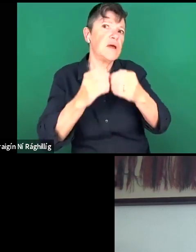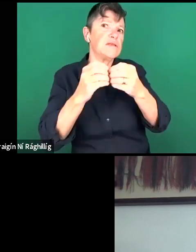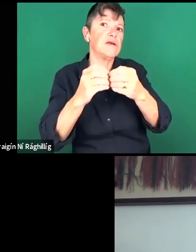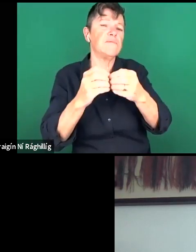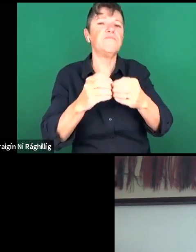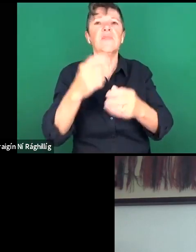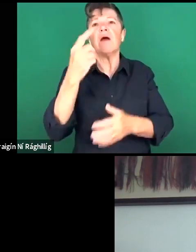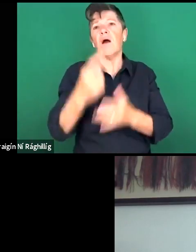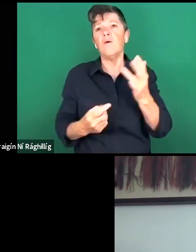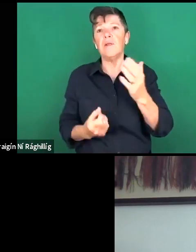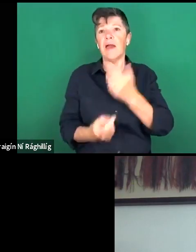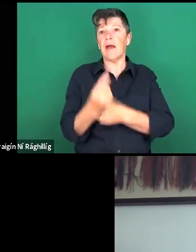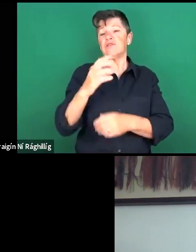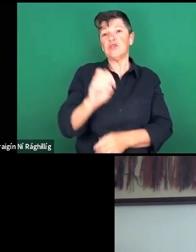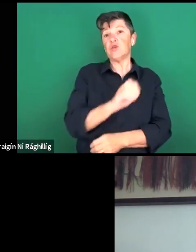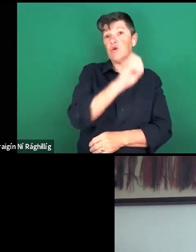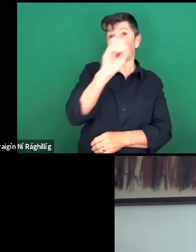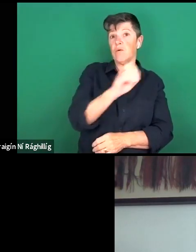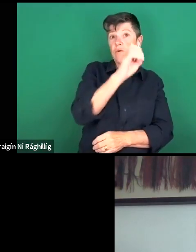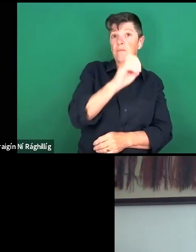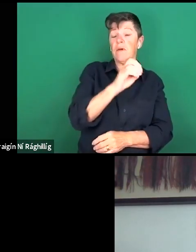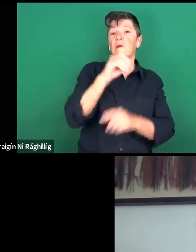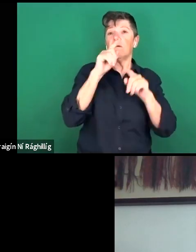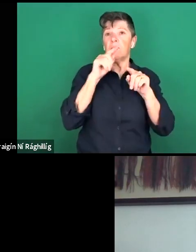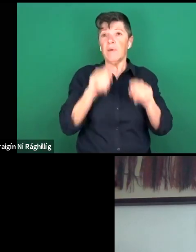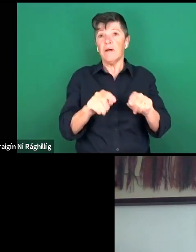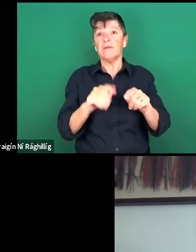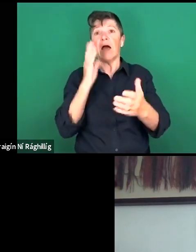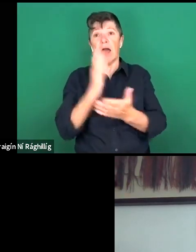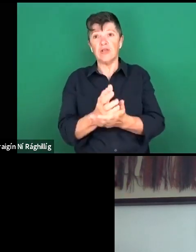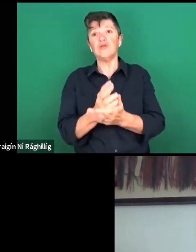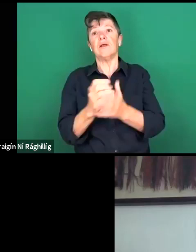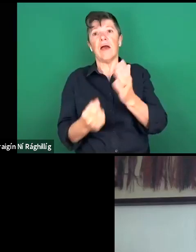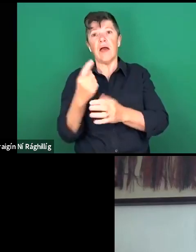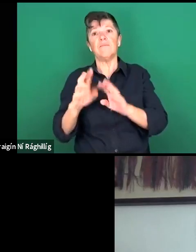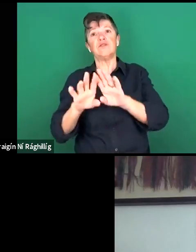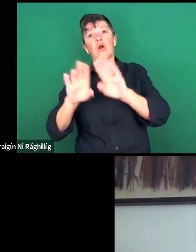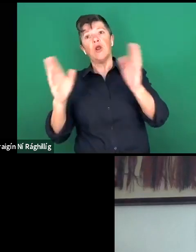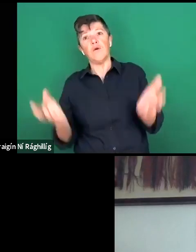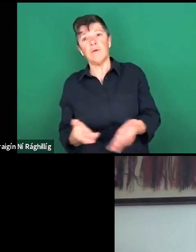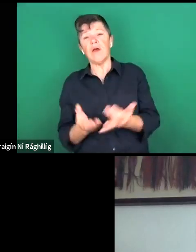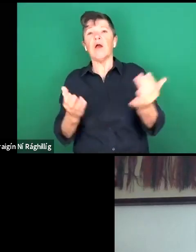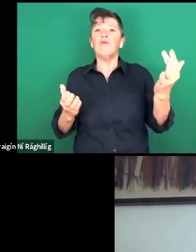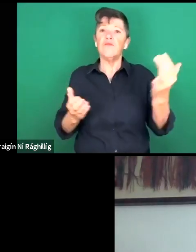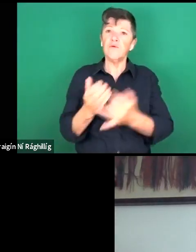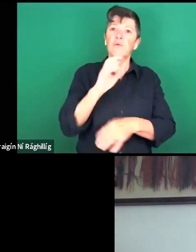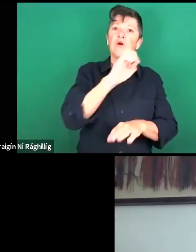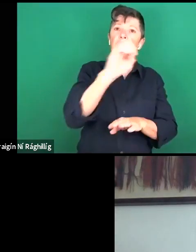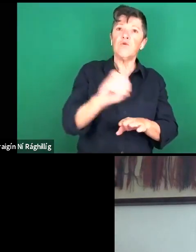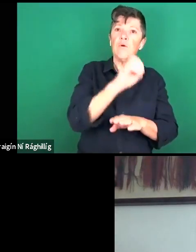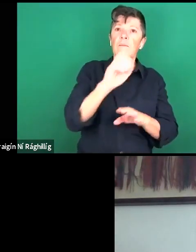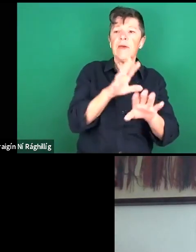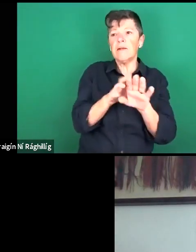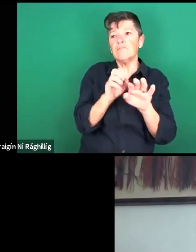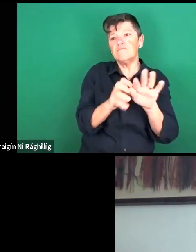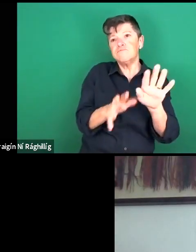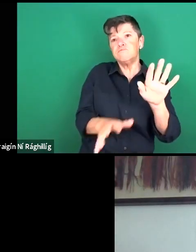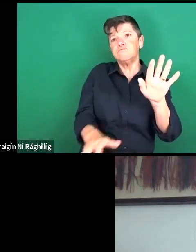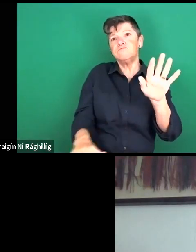don't recognise where the inequalities have come from and con filkrd we can't do anything to address